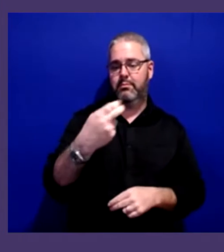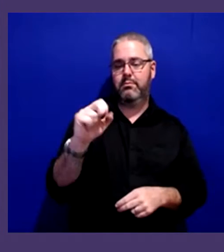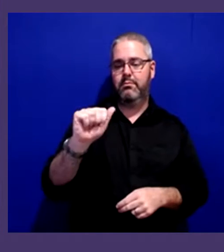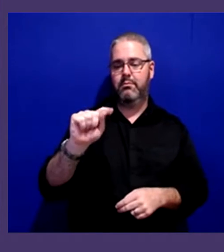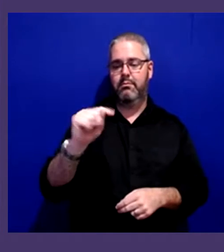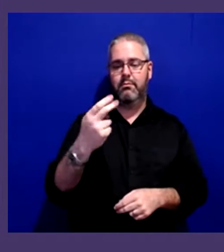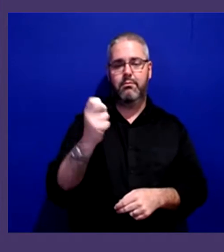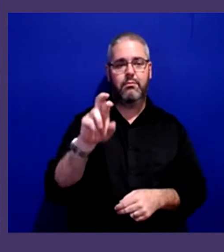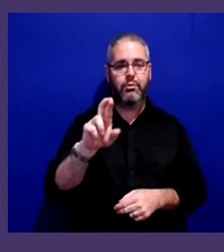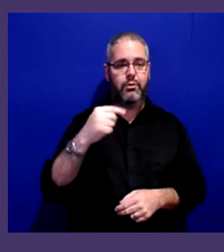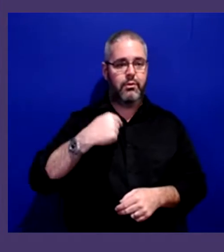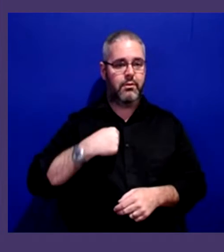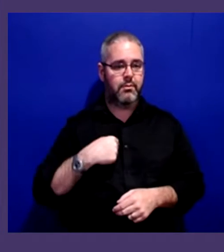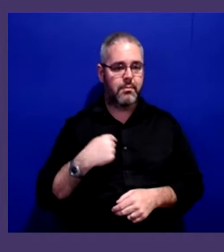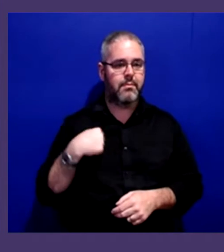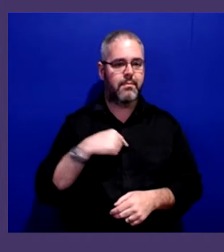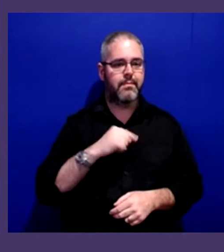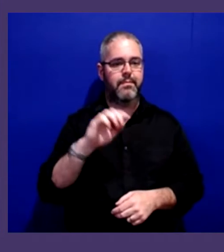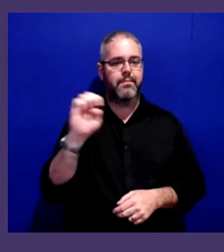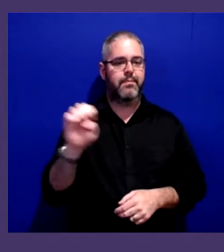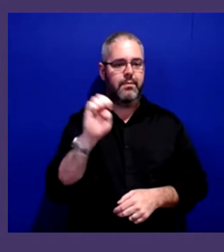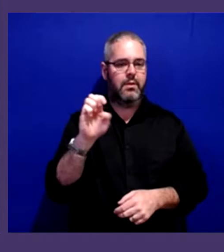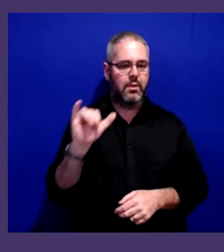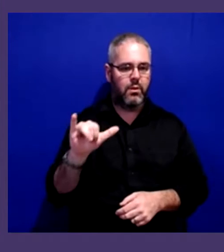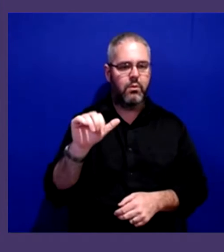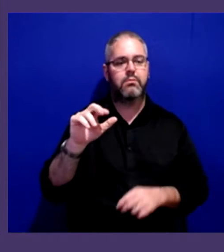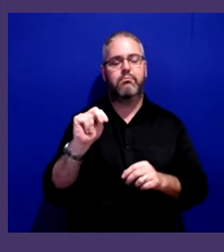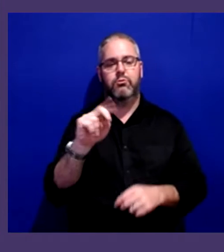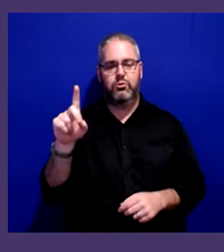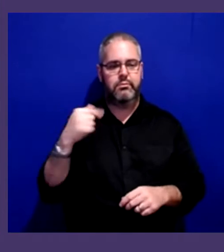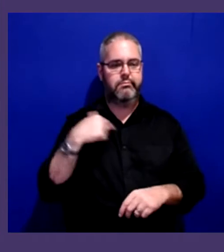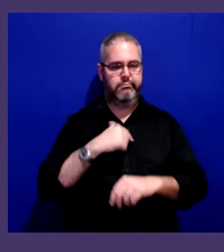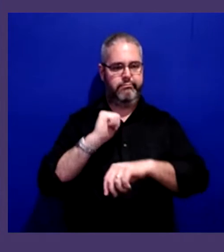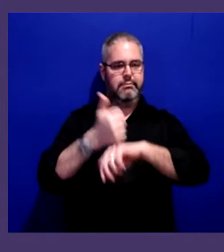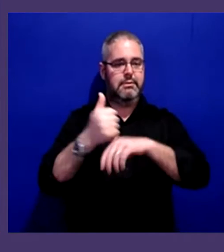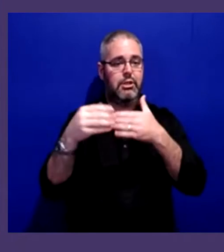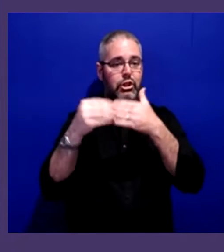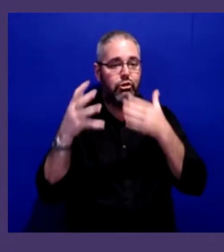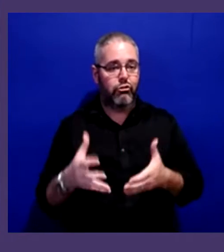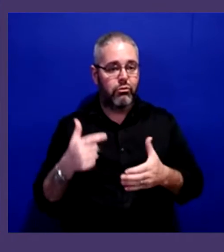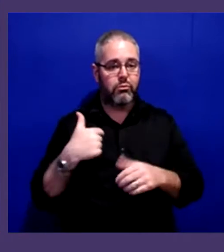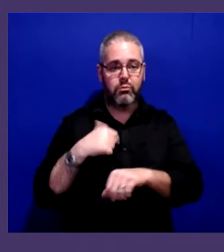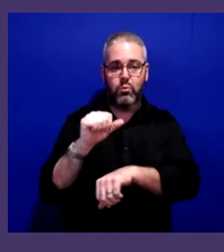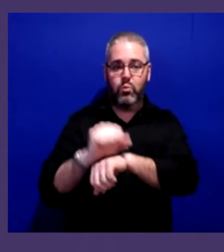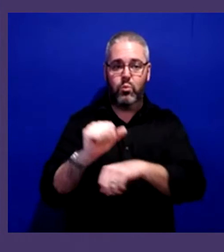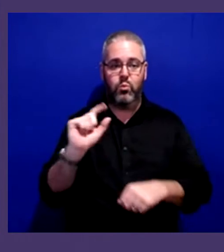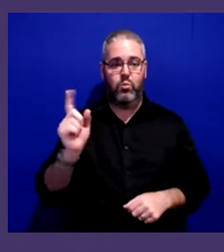EY's Neurodiversity Implementation Leader. I worked directly within EY as well as